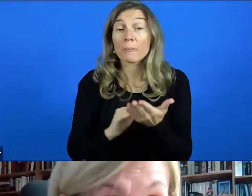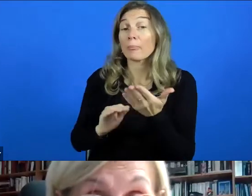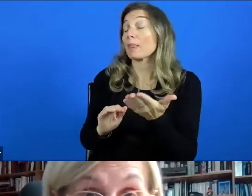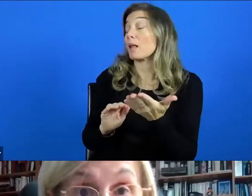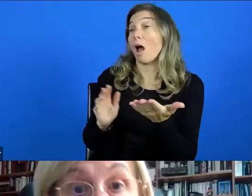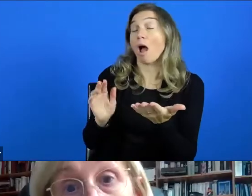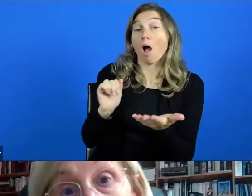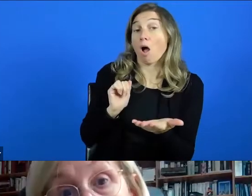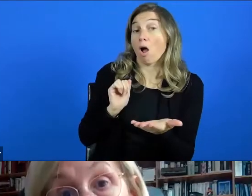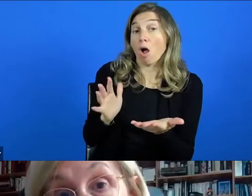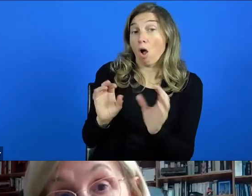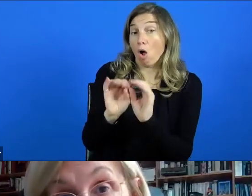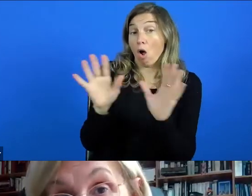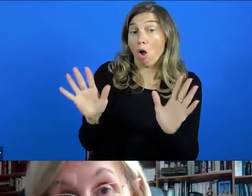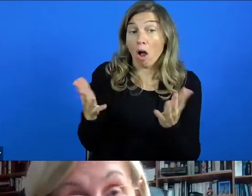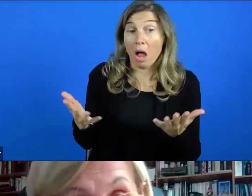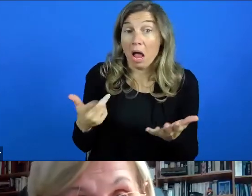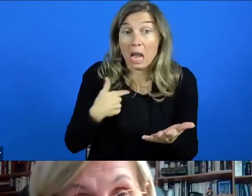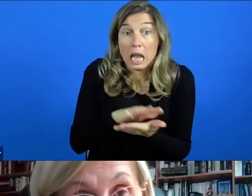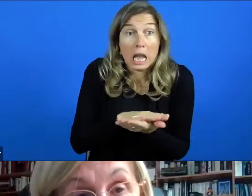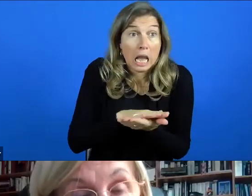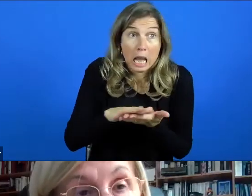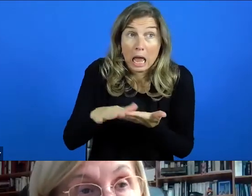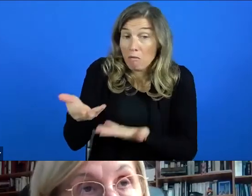but I think we could deal with it in sign language.